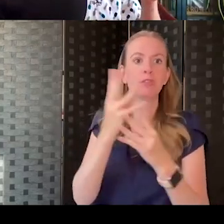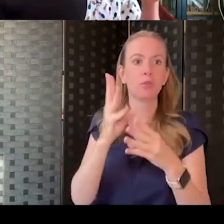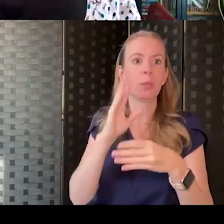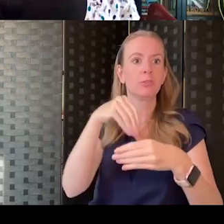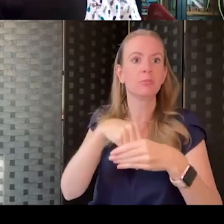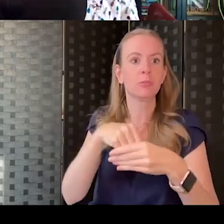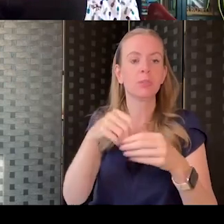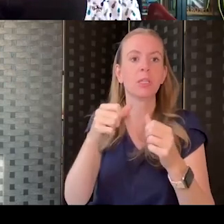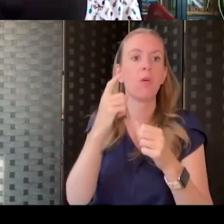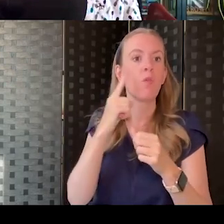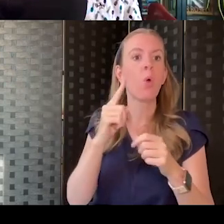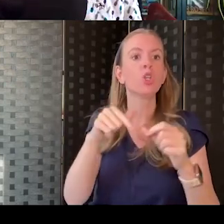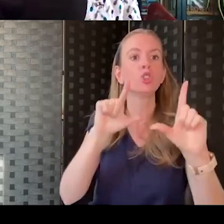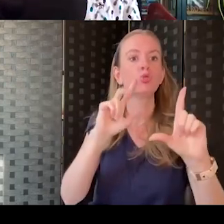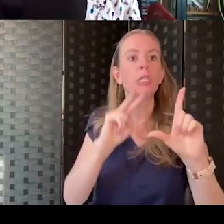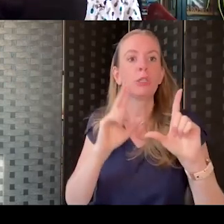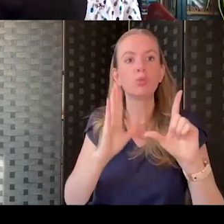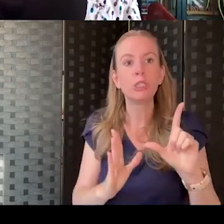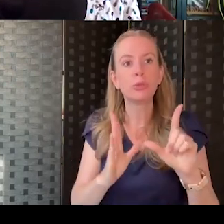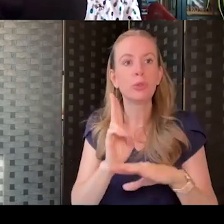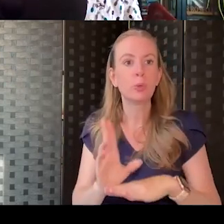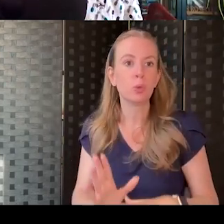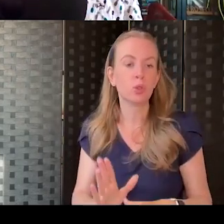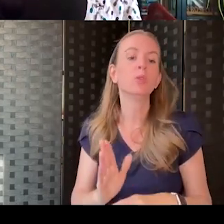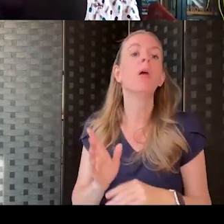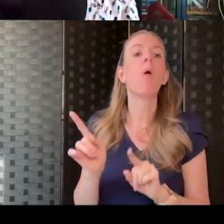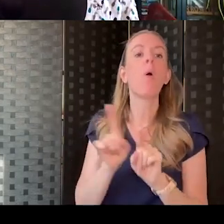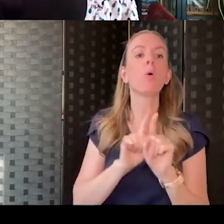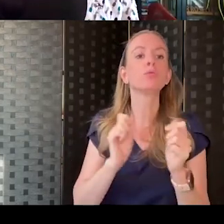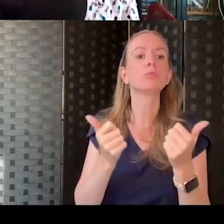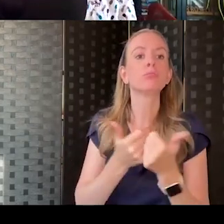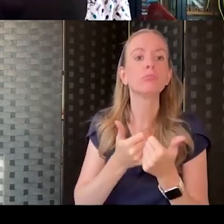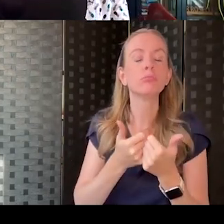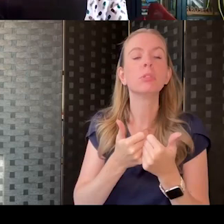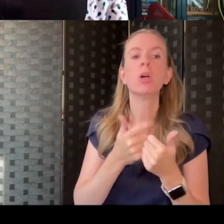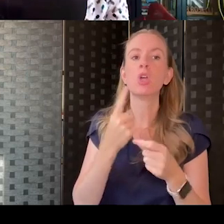for screen reader users. An additional challenge is that you cannot simply replicate those column